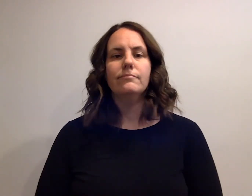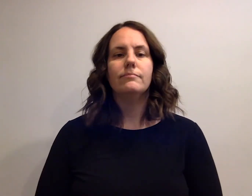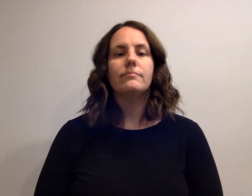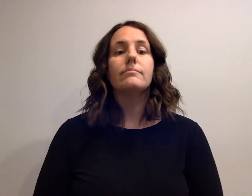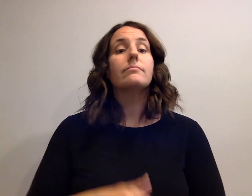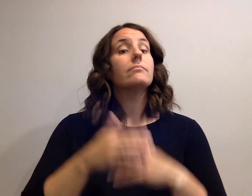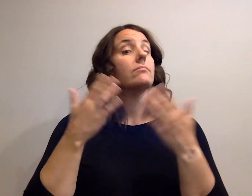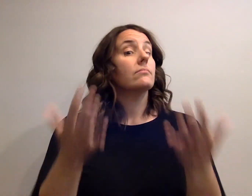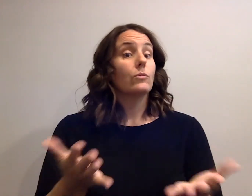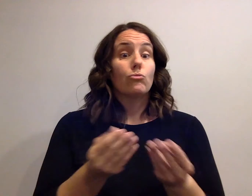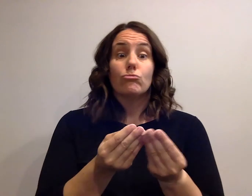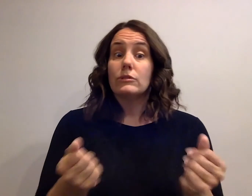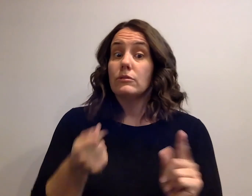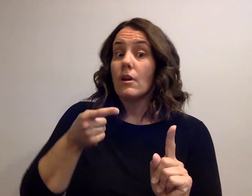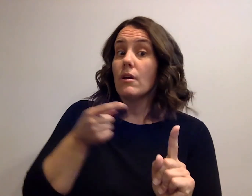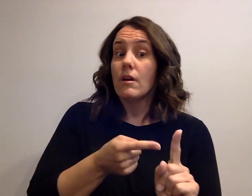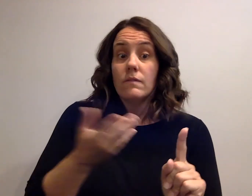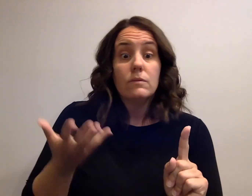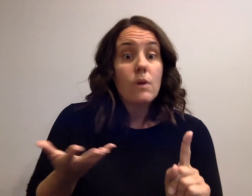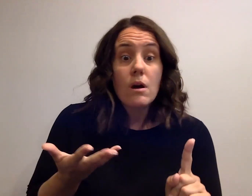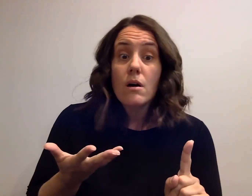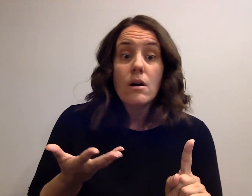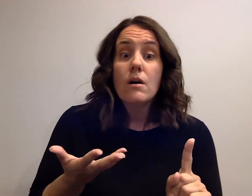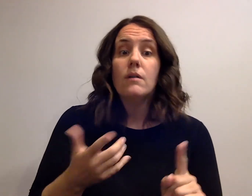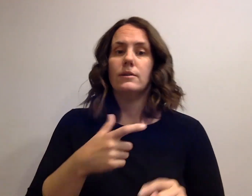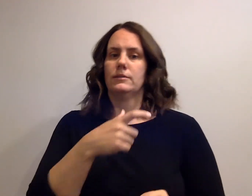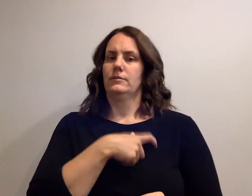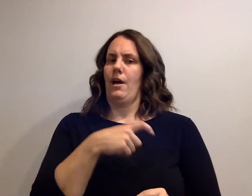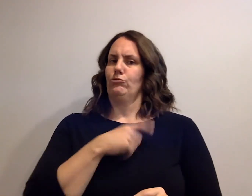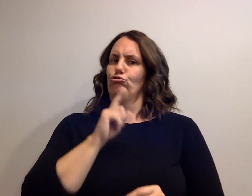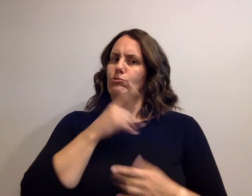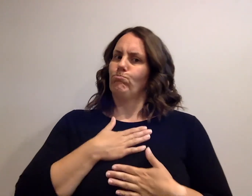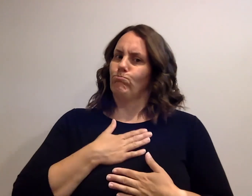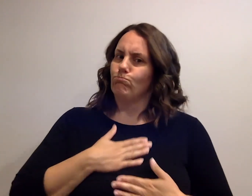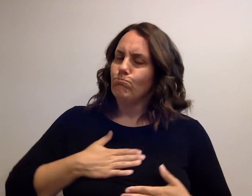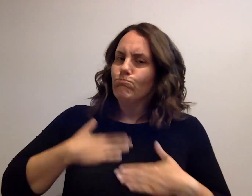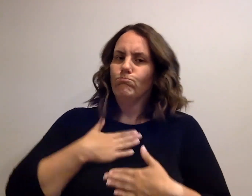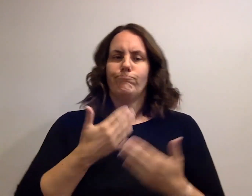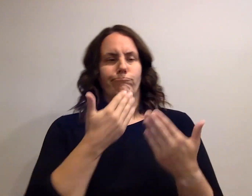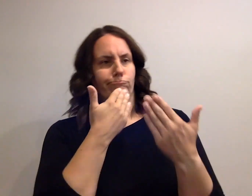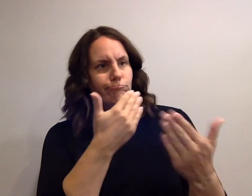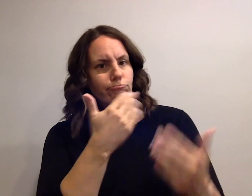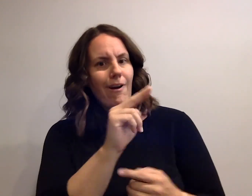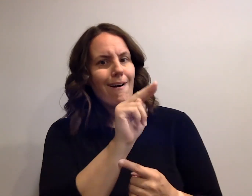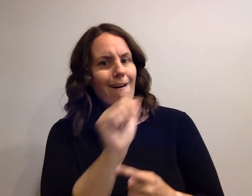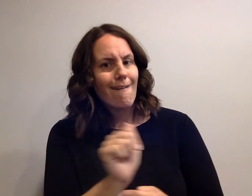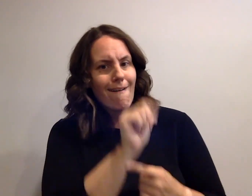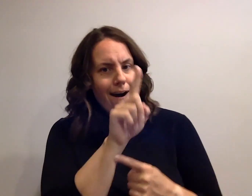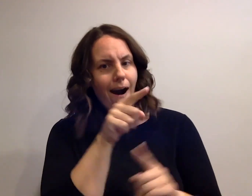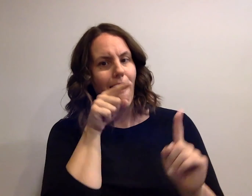Resolved, the delegates appreciate and thank the NAD